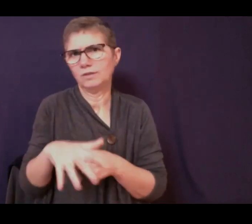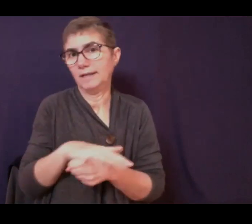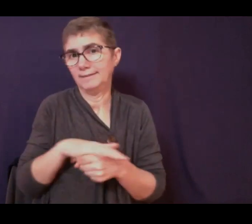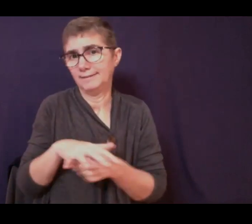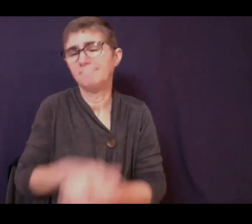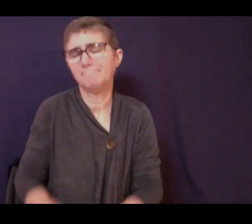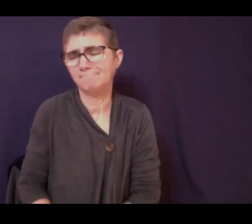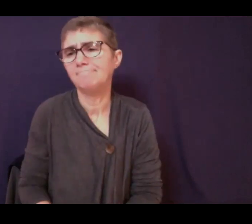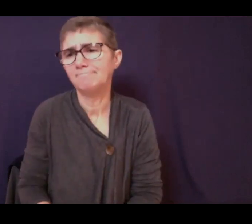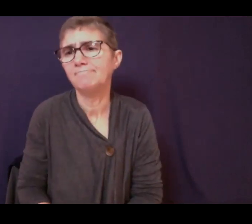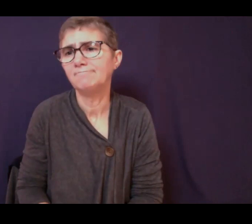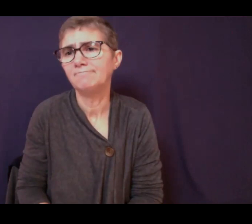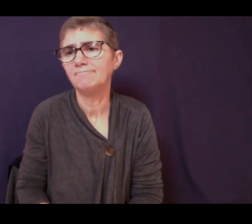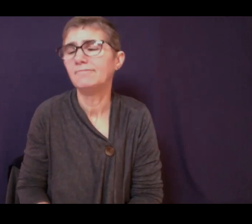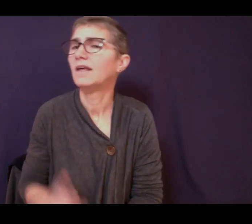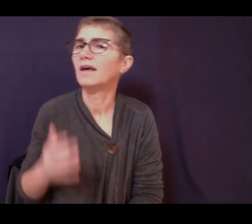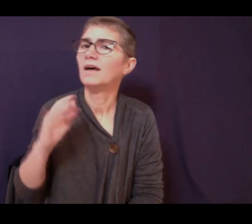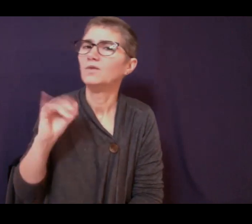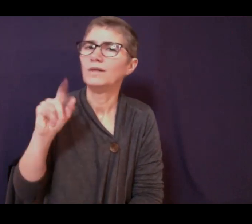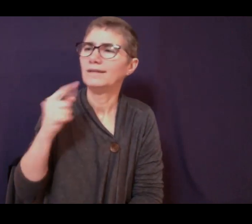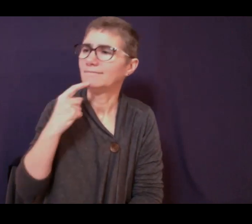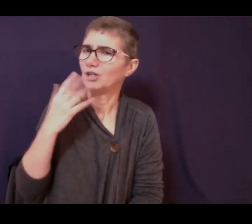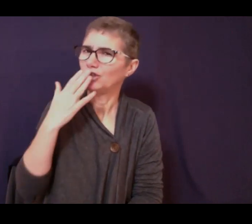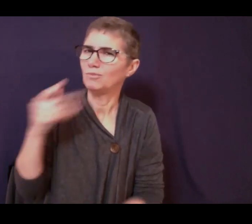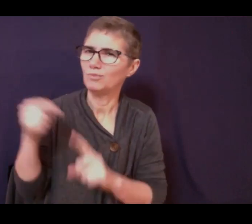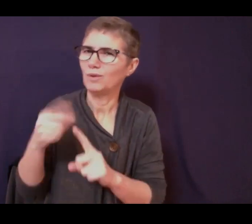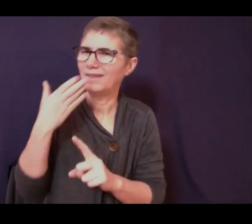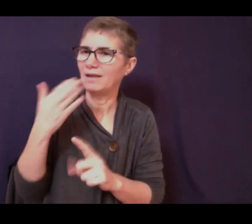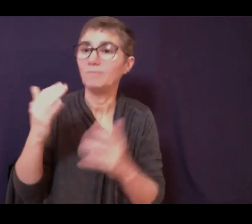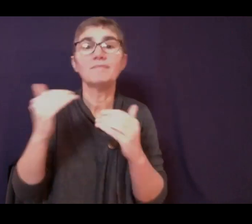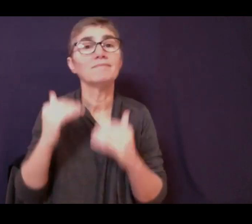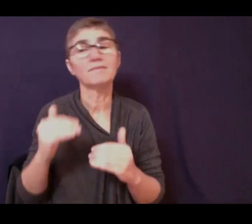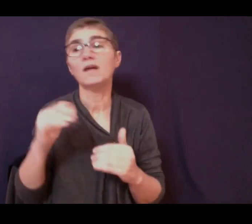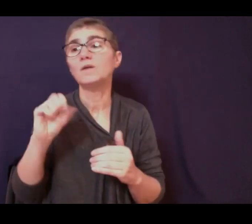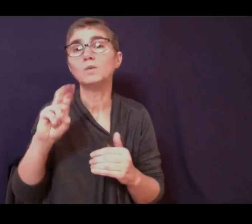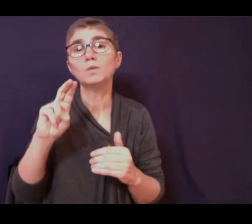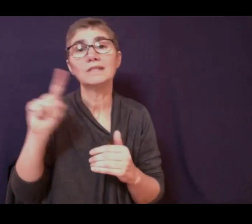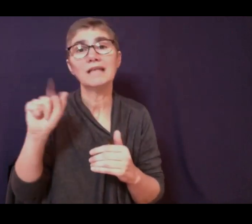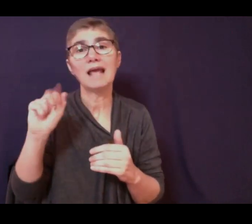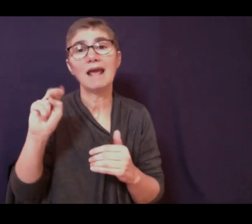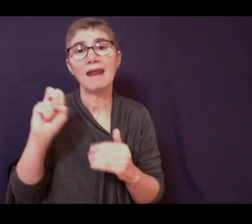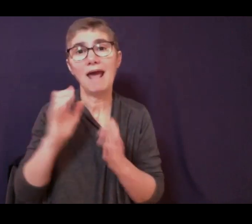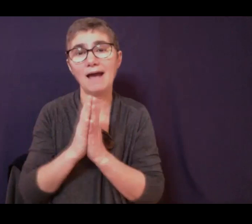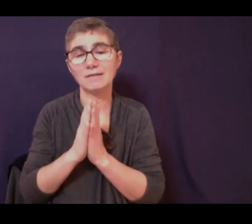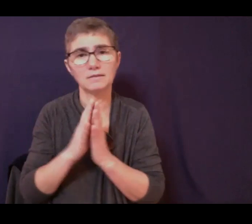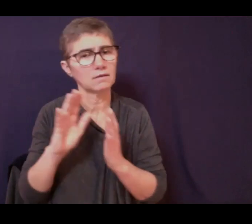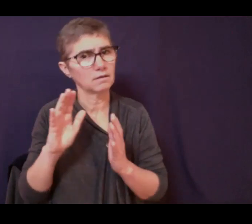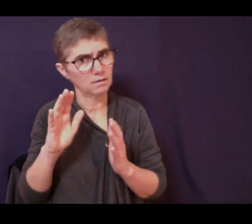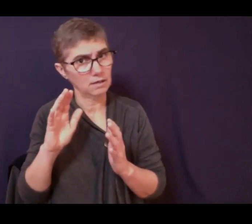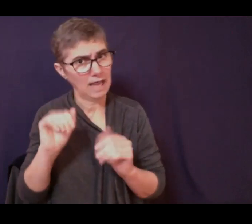very much that's really good point all right the next question is from Suzanne can you give examples of questions that would be appropriate